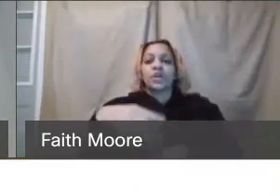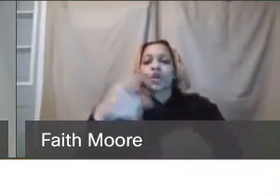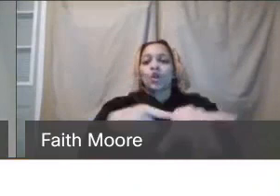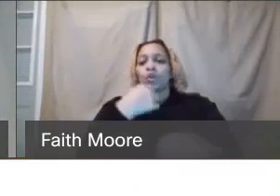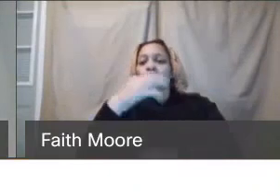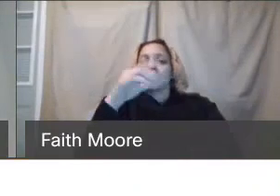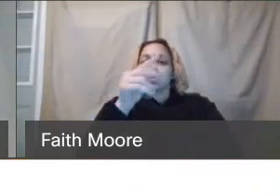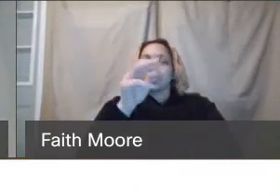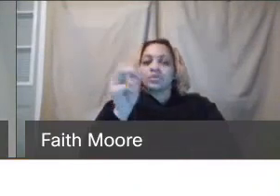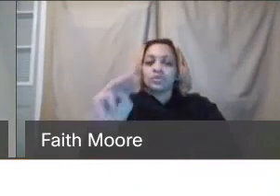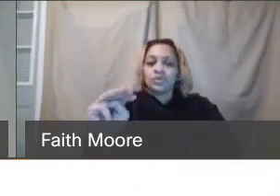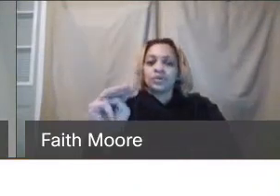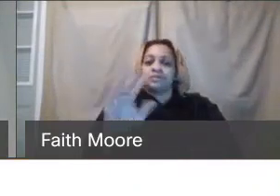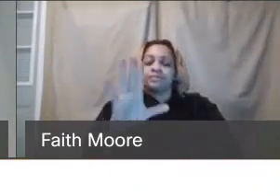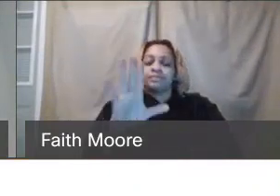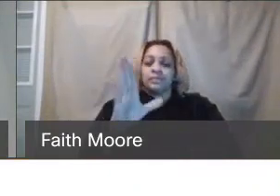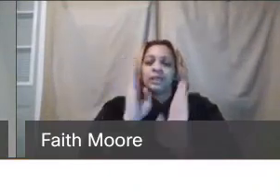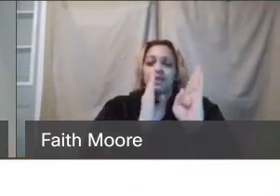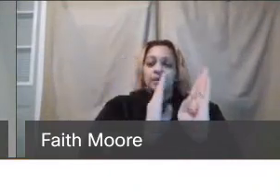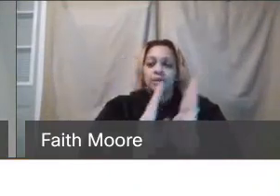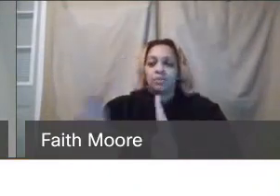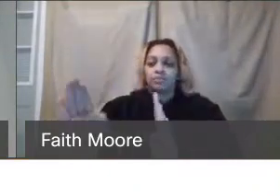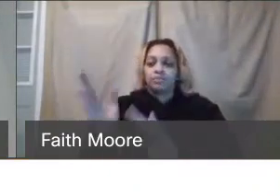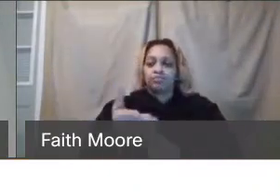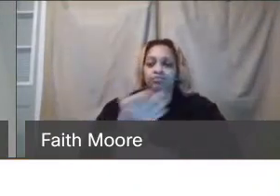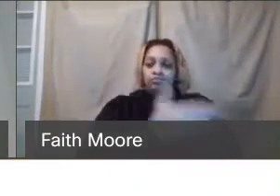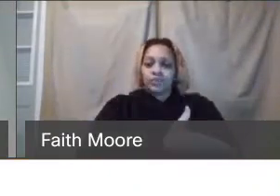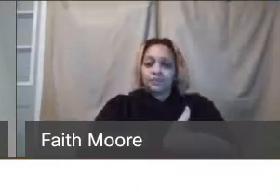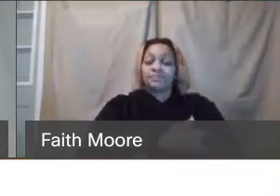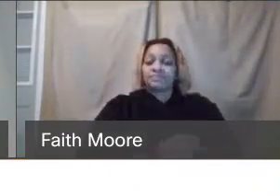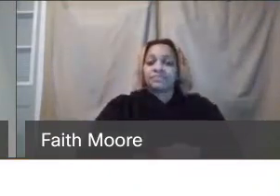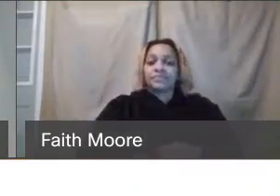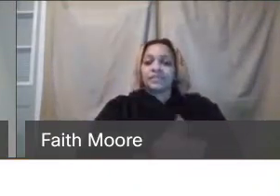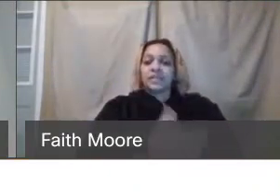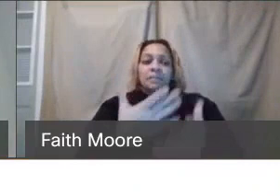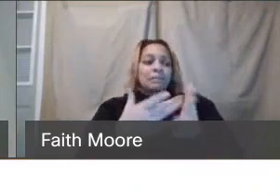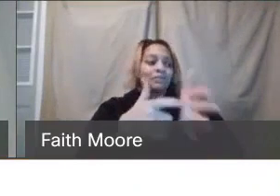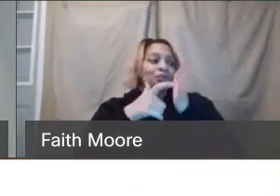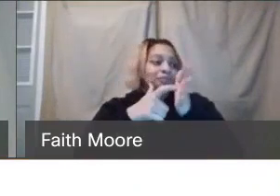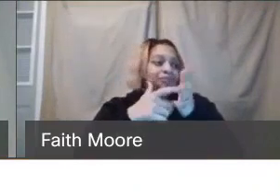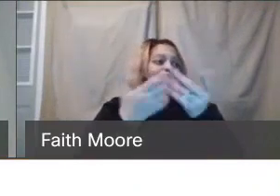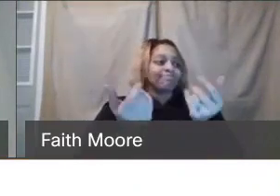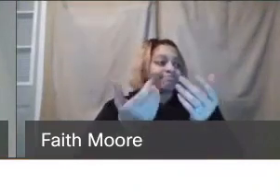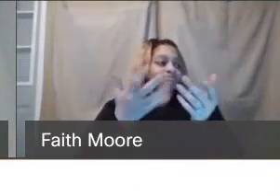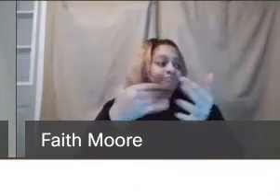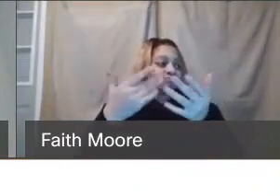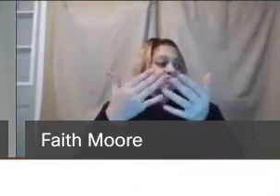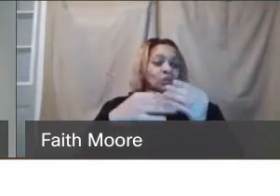some tactical improvements that can't be constructed by the paving crew. But we might require concrete, more more.